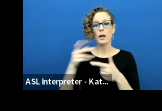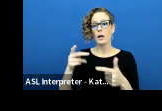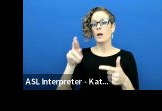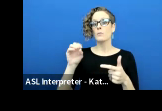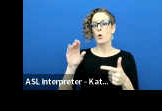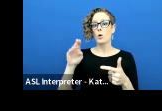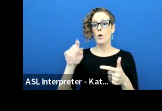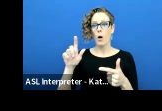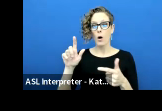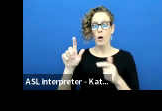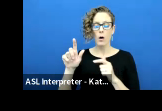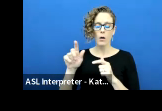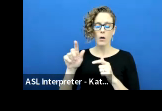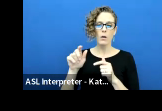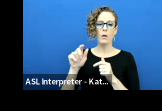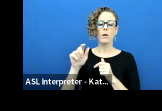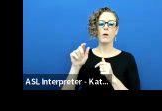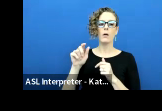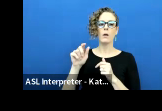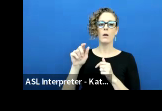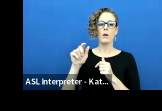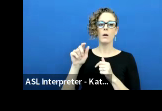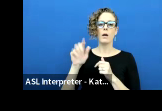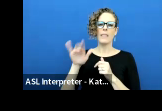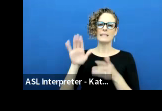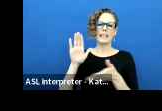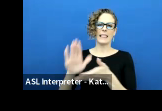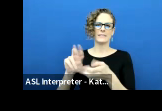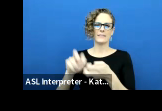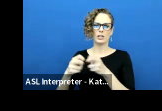you get going to become less of an issue when matter takes over but for now we still have to